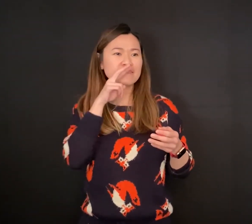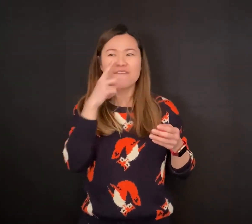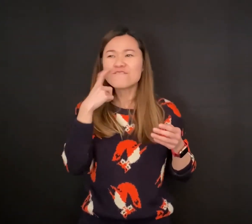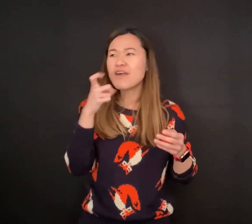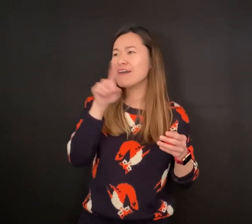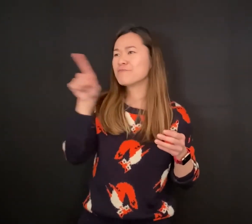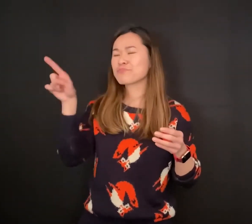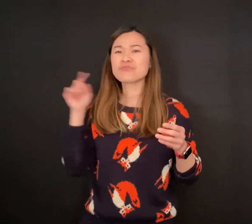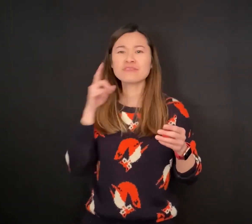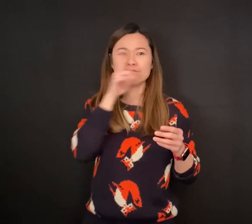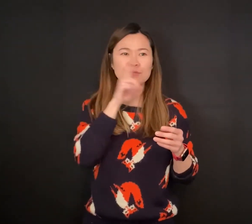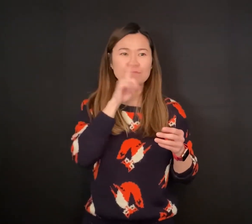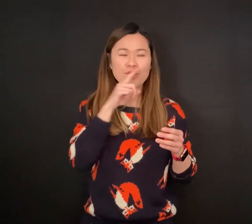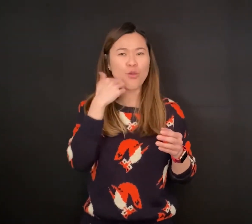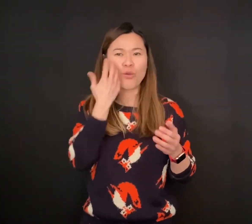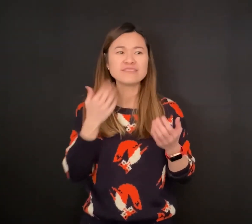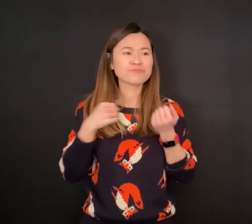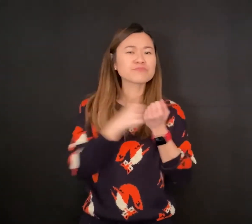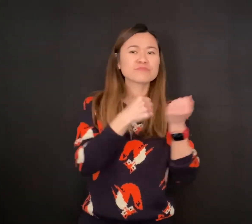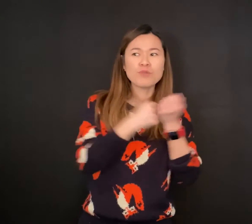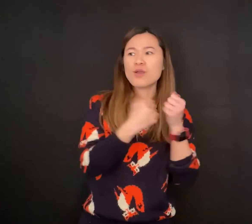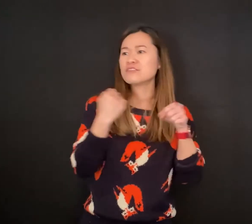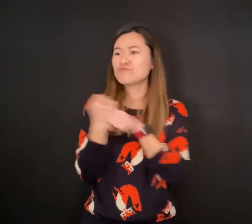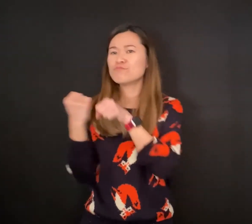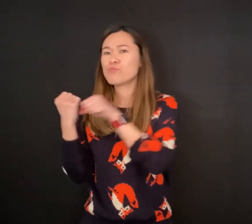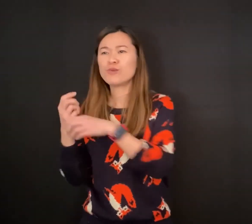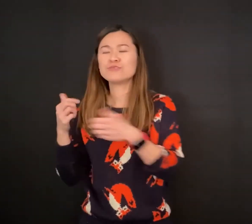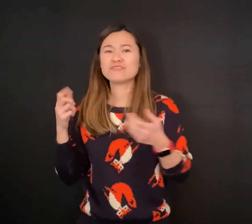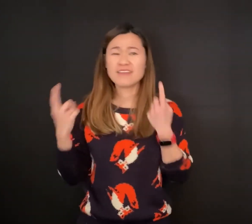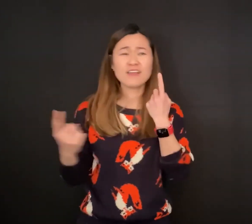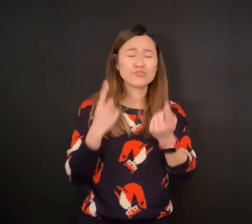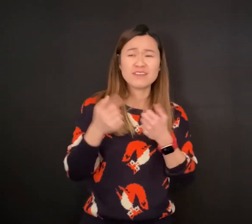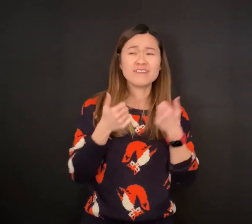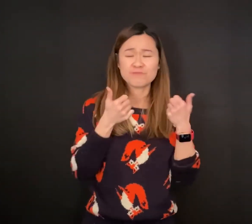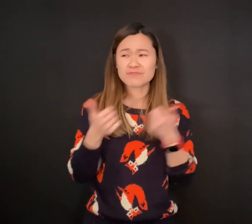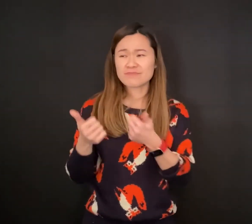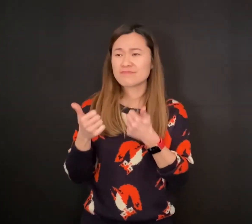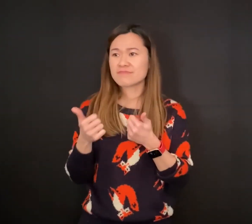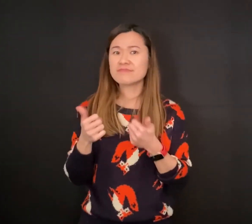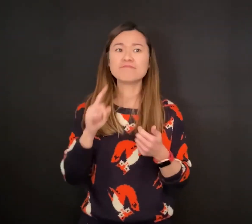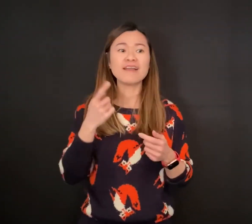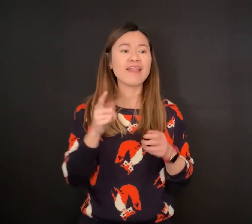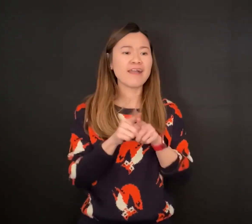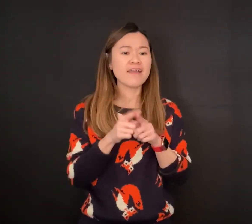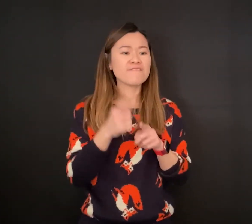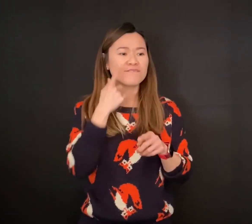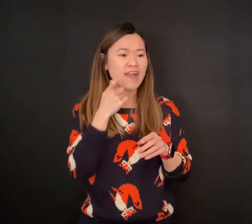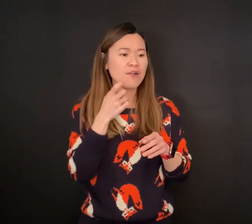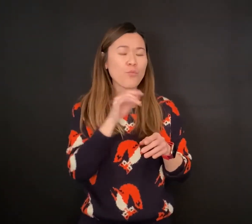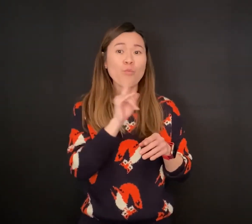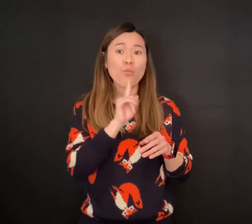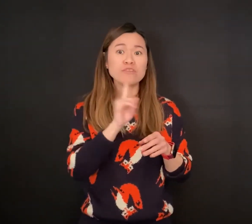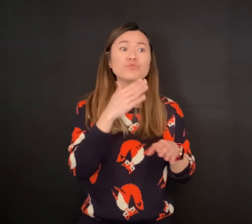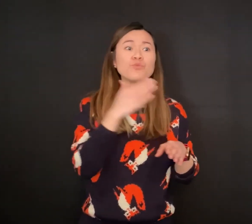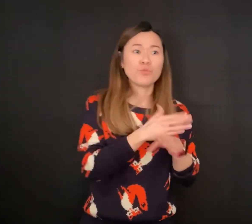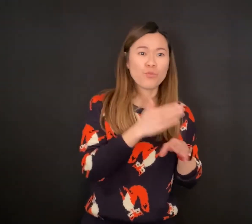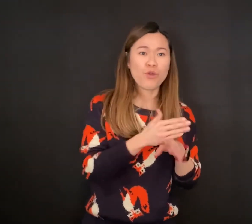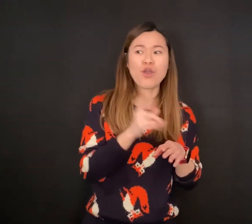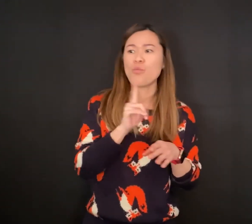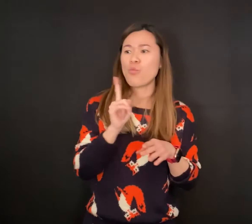so I'm seeing different people out there supporting one another, which is fantastic! And we find what works for them